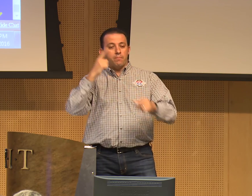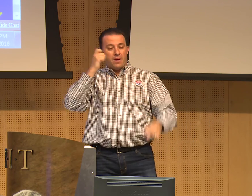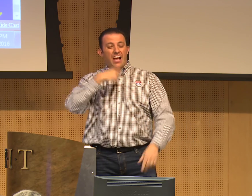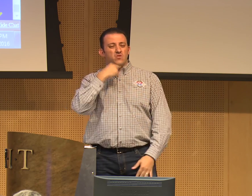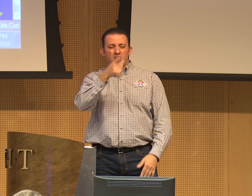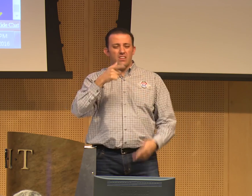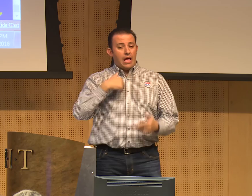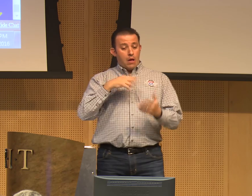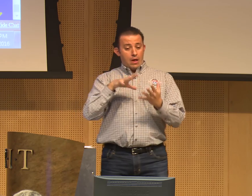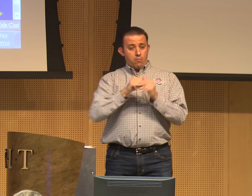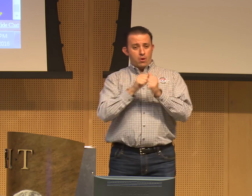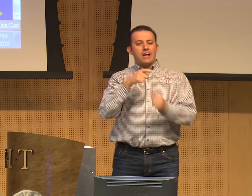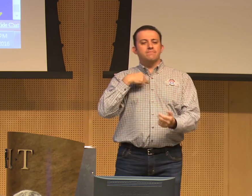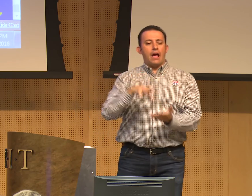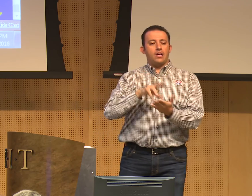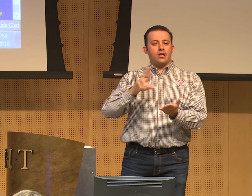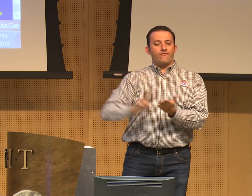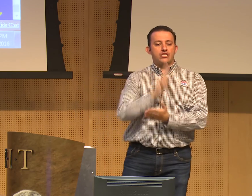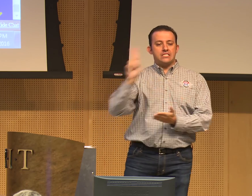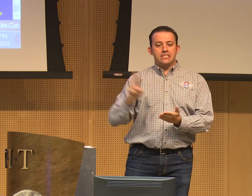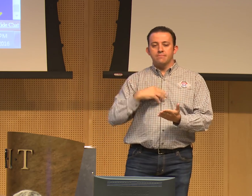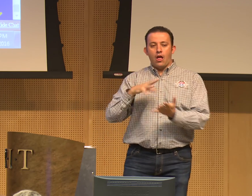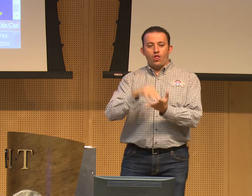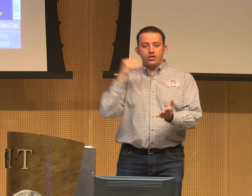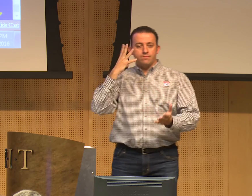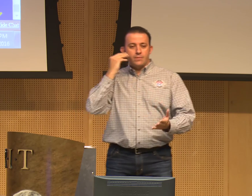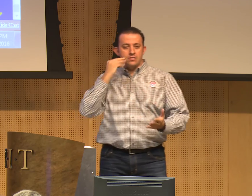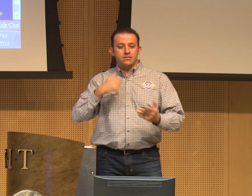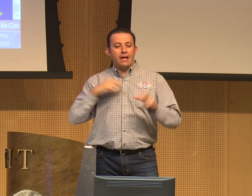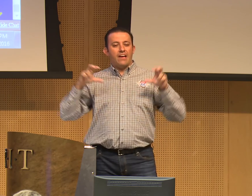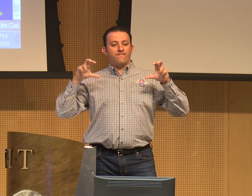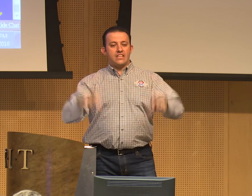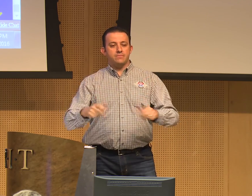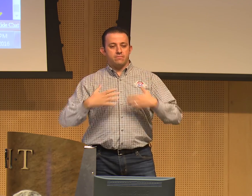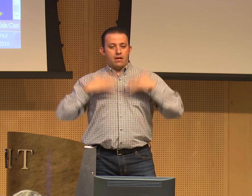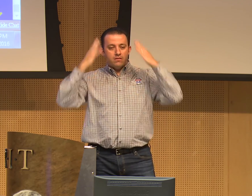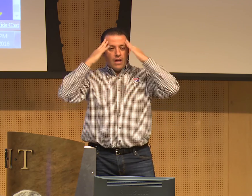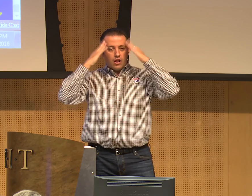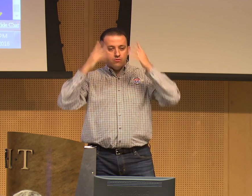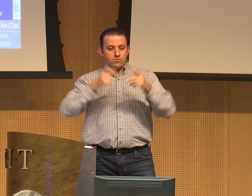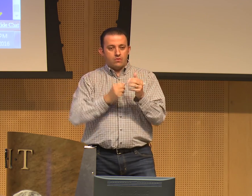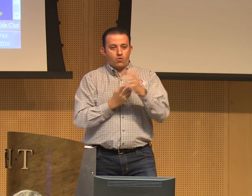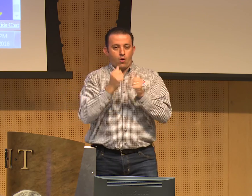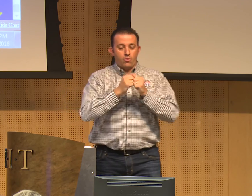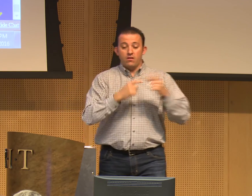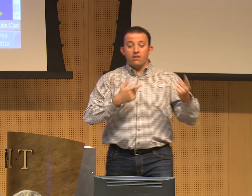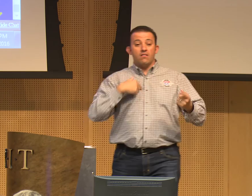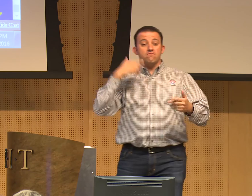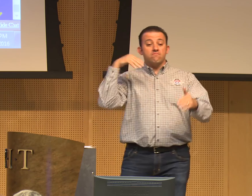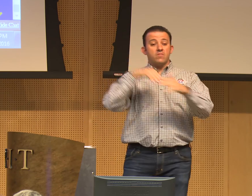and knowing about his finances, but I was, "All right." I was like, "I'm in. I'm investing my life. I'm investing my knowledge."